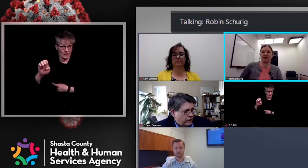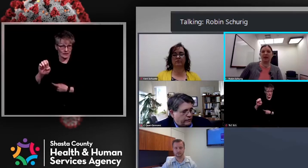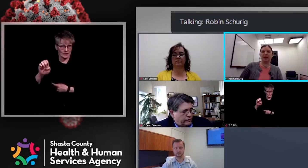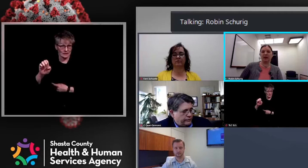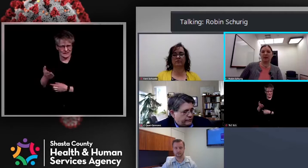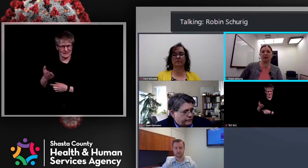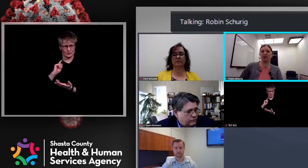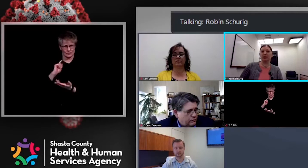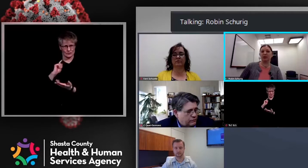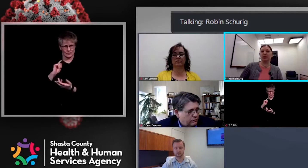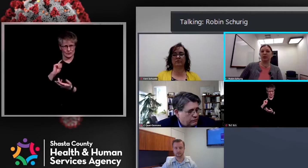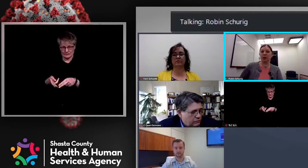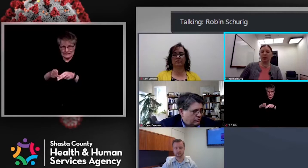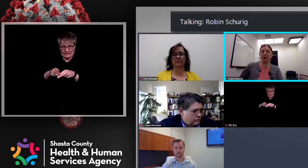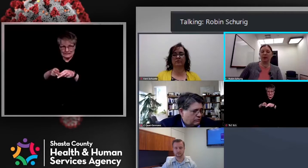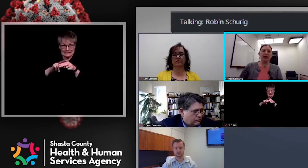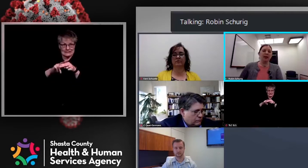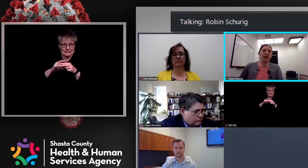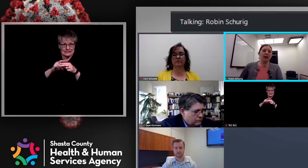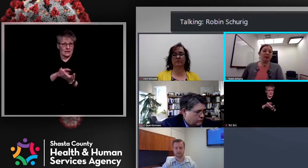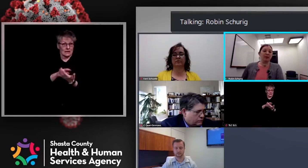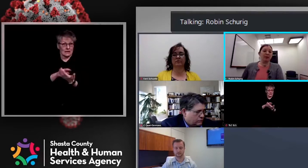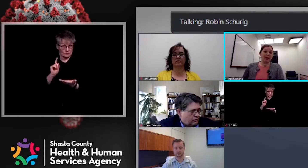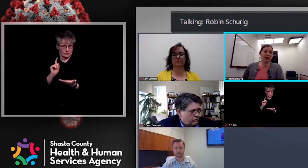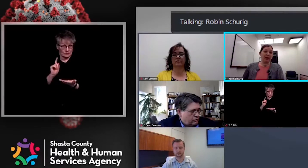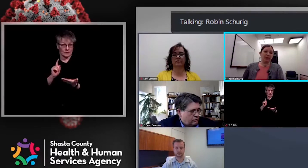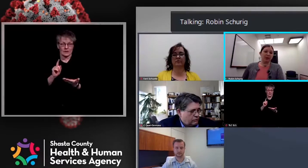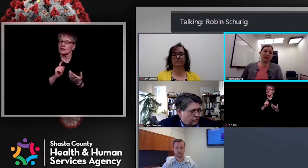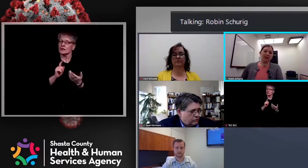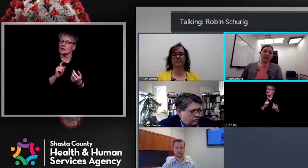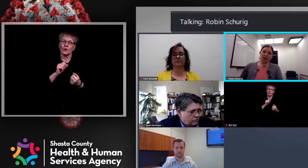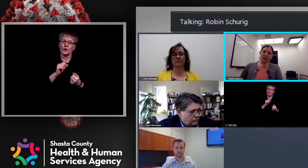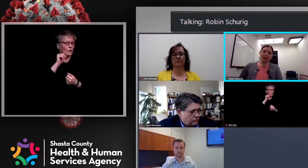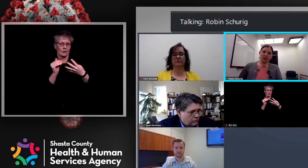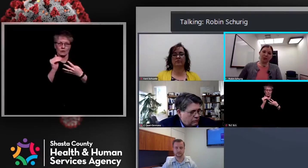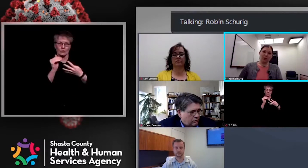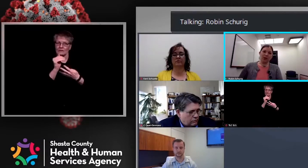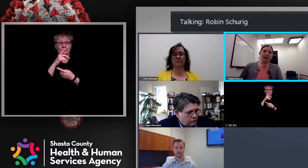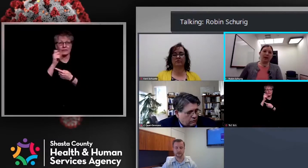test positivity and hospitalizations are low. And because our case rate decreased this week,